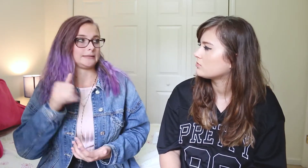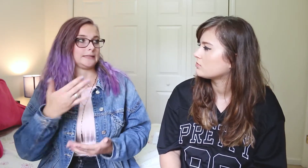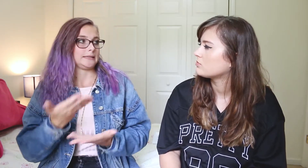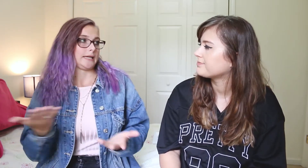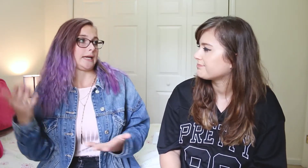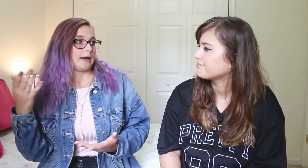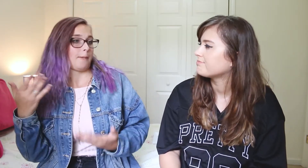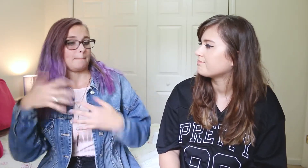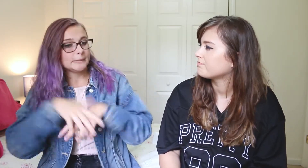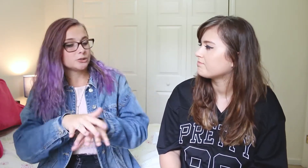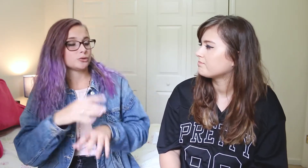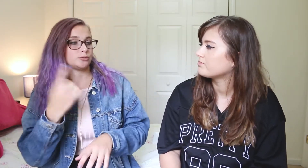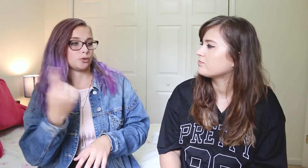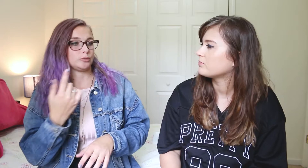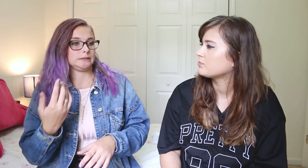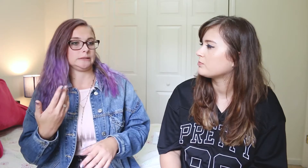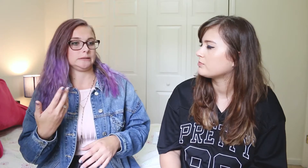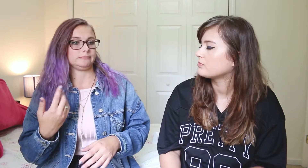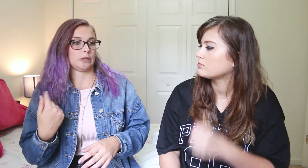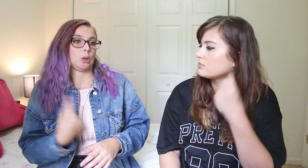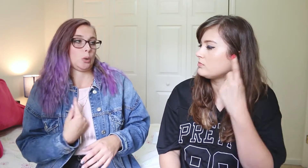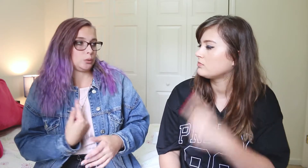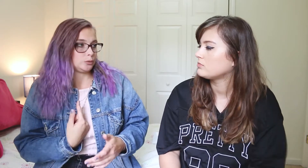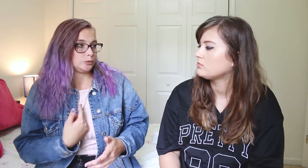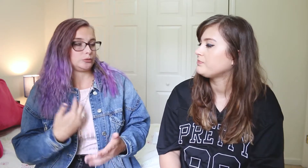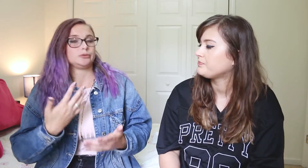that’s the thing about being mainstreamed your always alone,